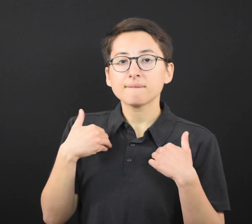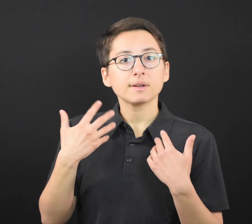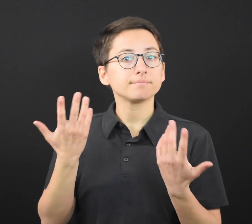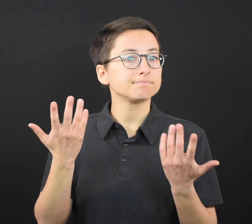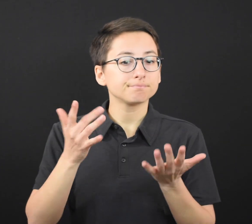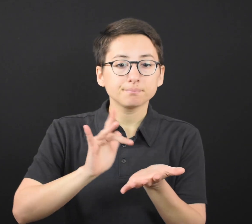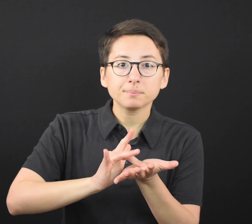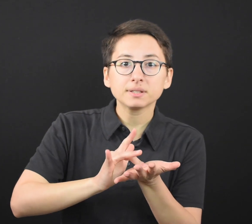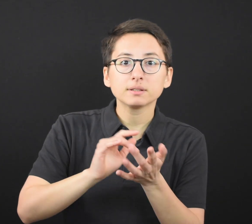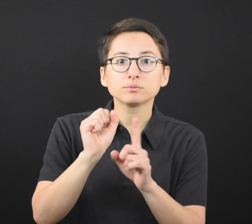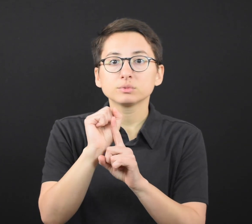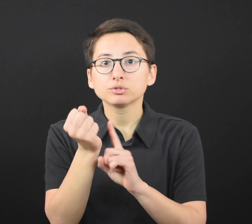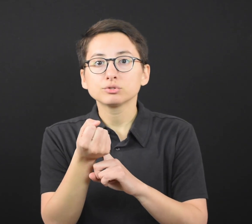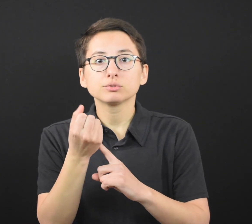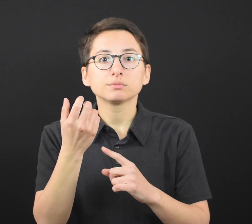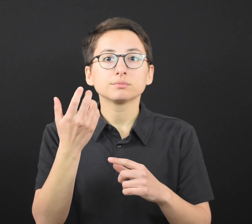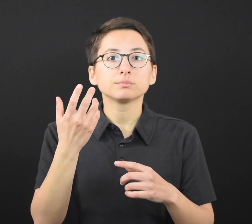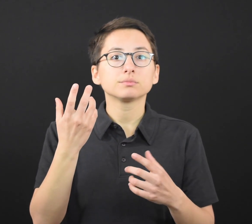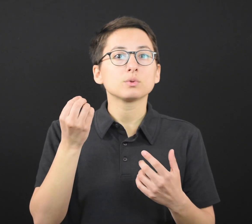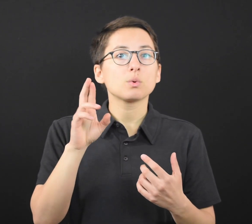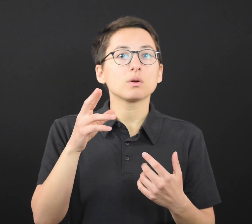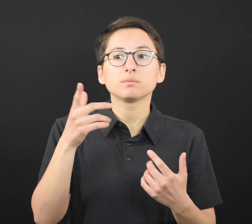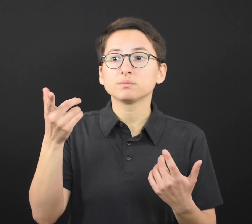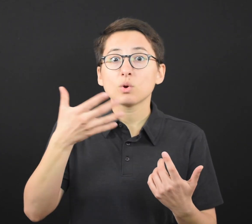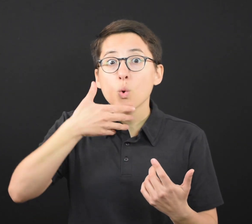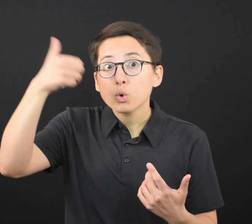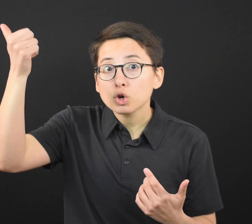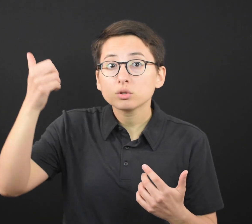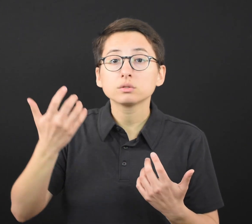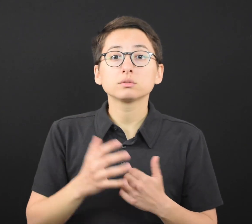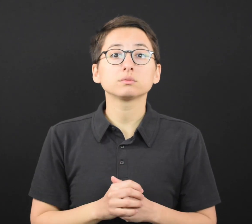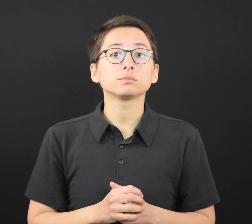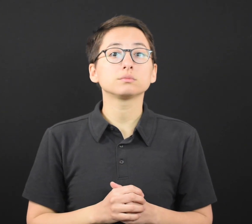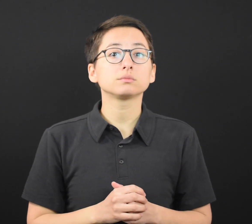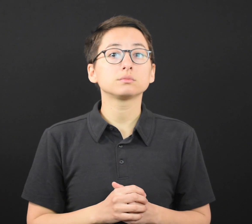such as having certain underlying medical conditions or being older than a certain age.3